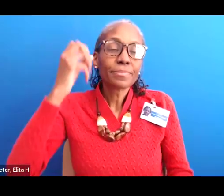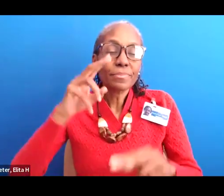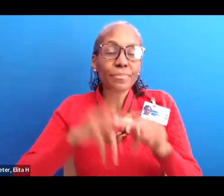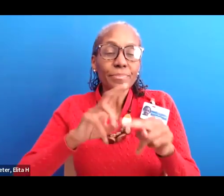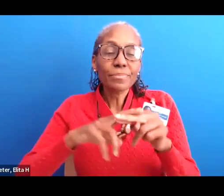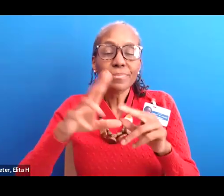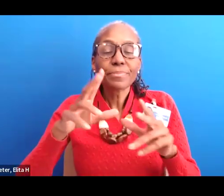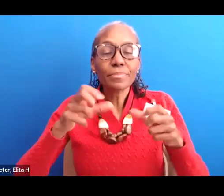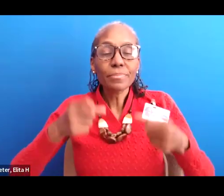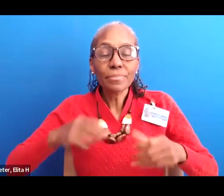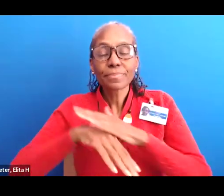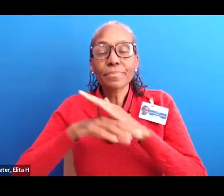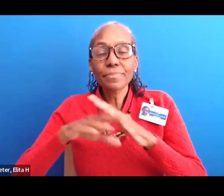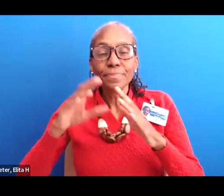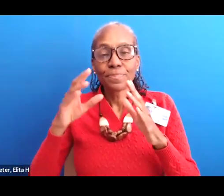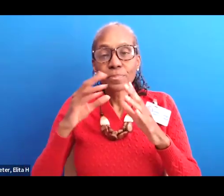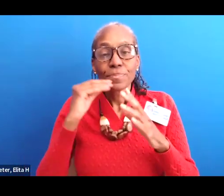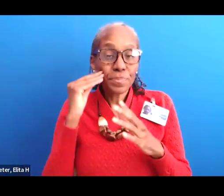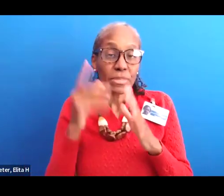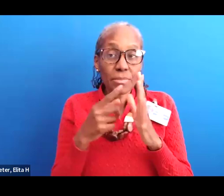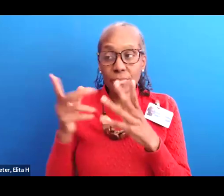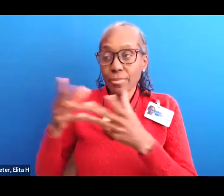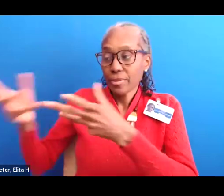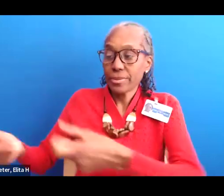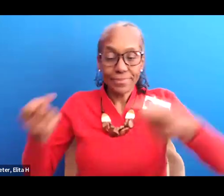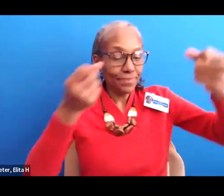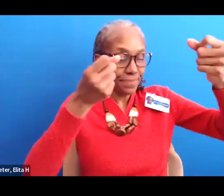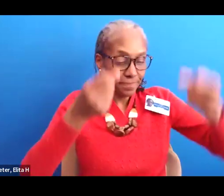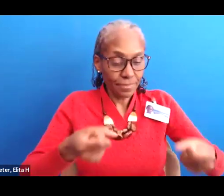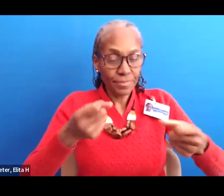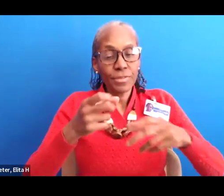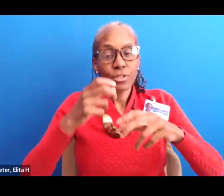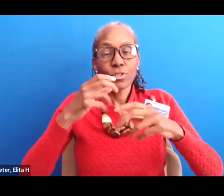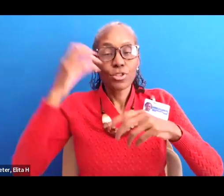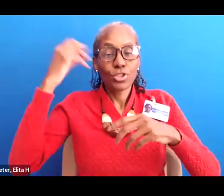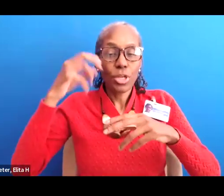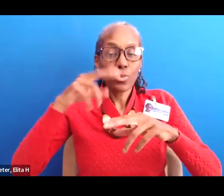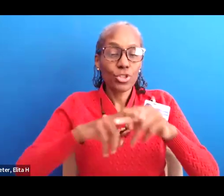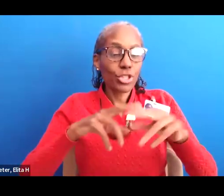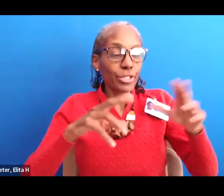accessible, you can transfer. Sometimes people will use a shower chair, and transfer into that shower chair.